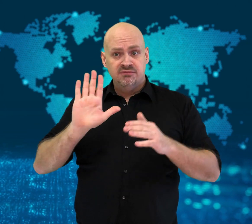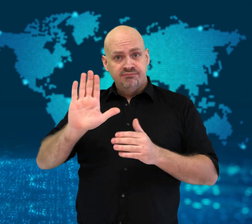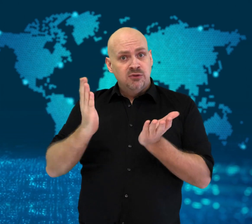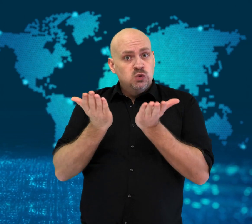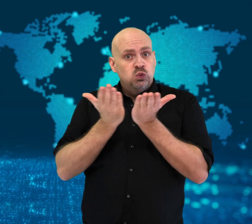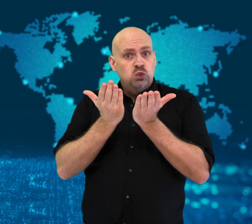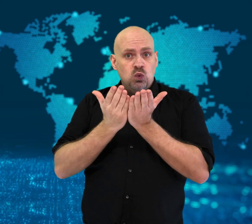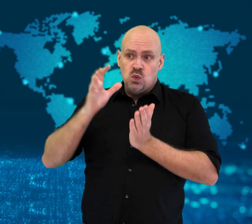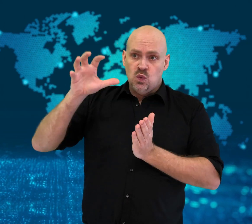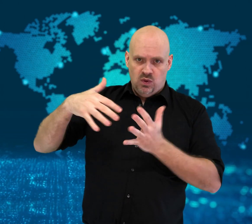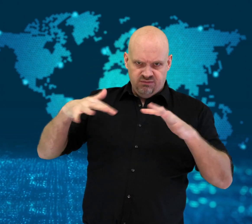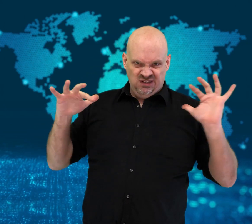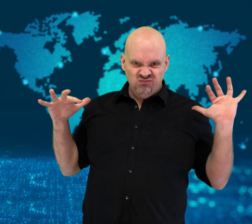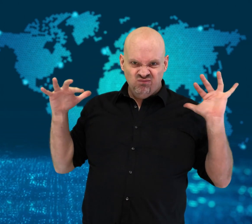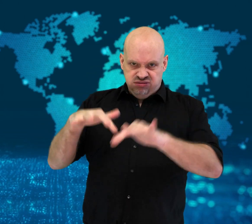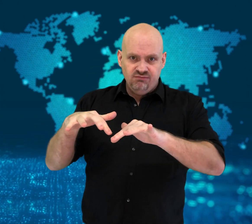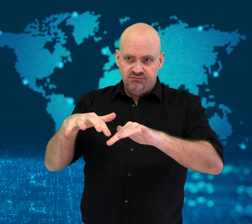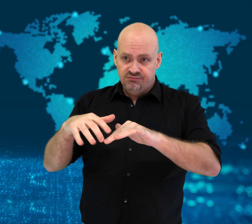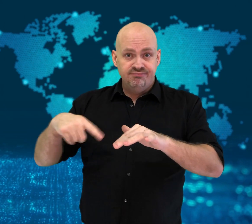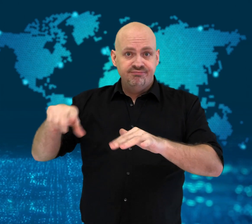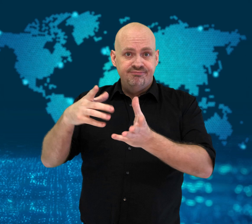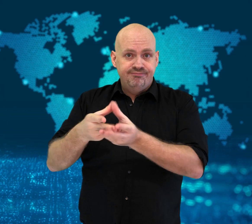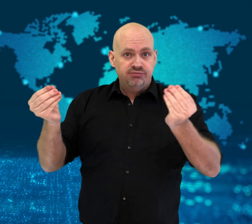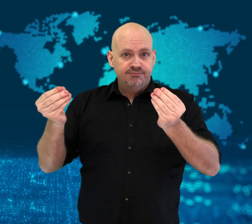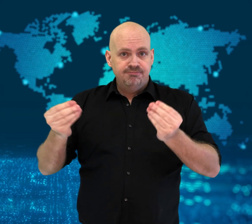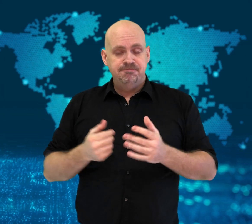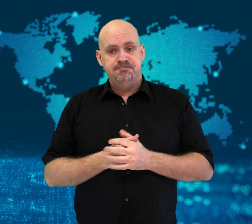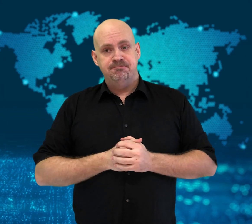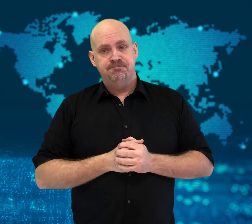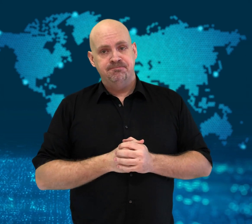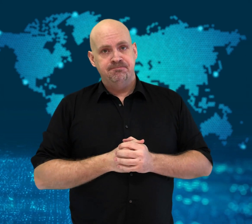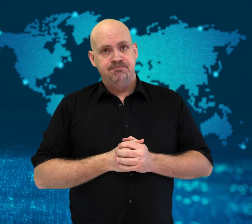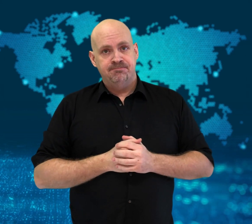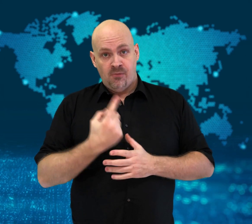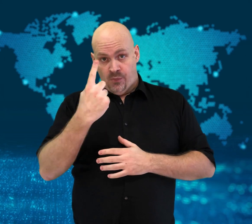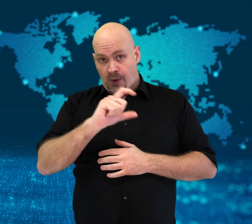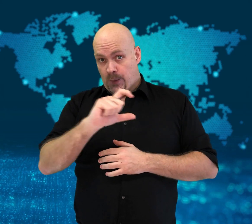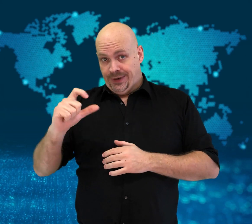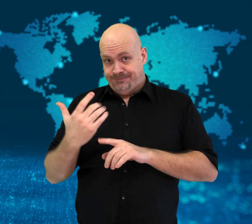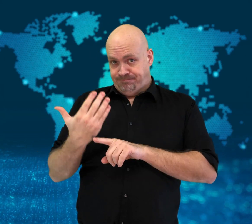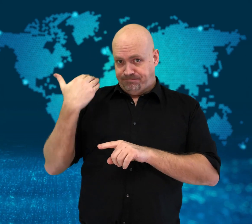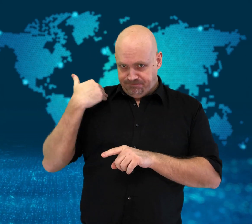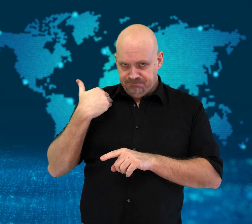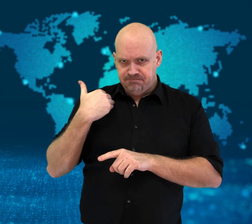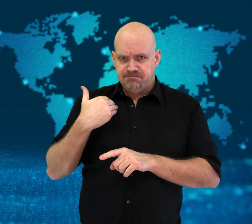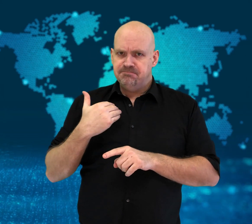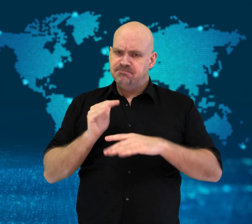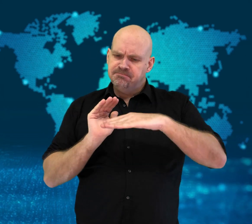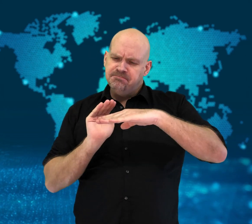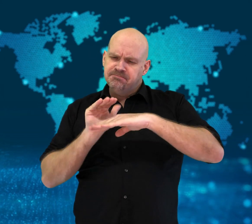after an attack on their school. Last week,